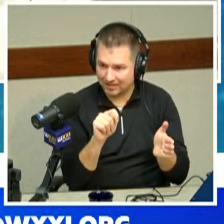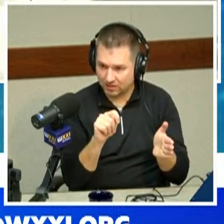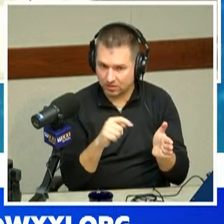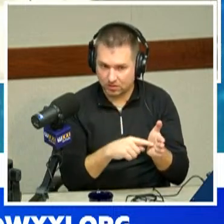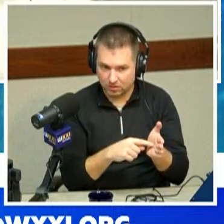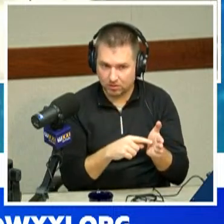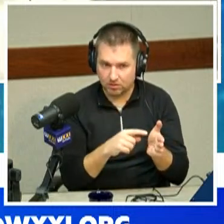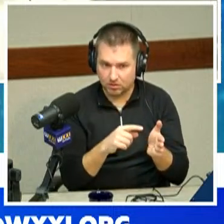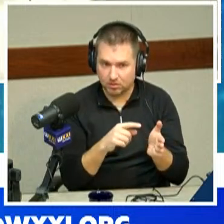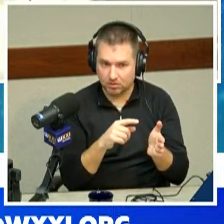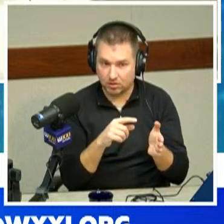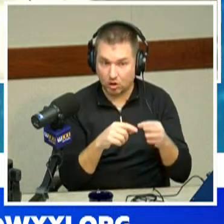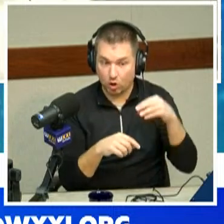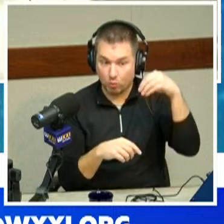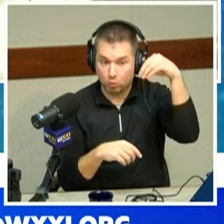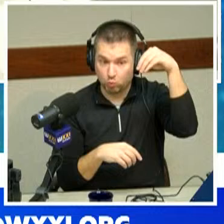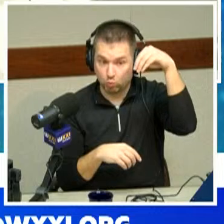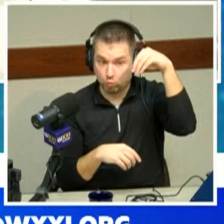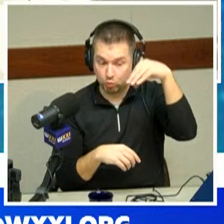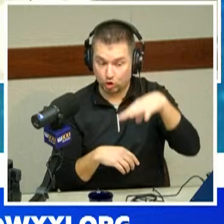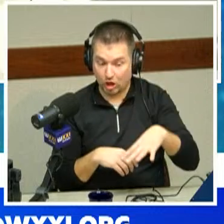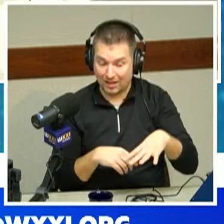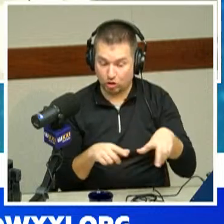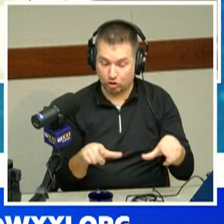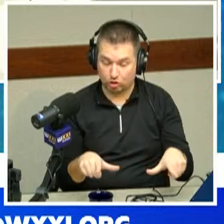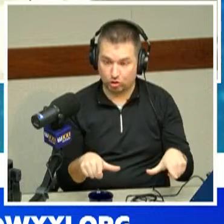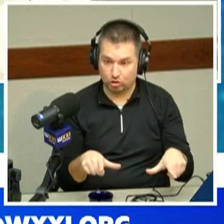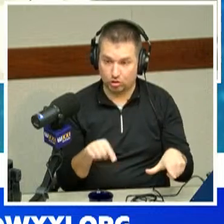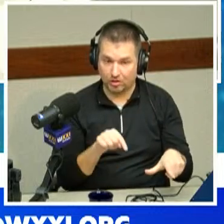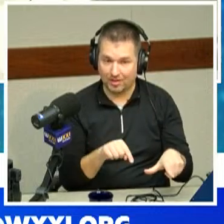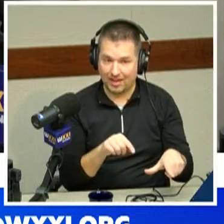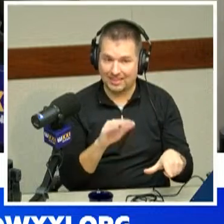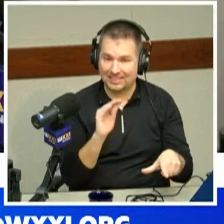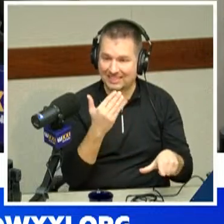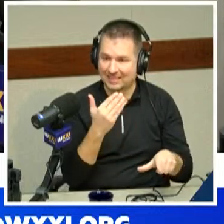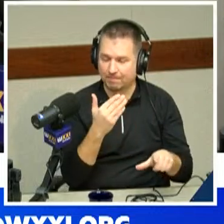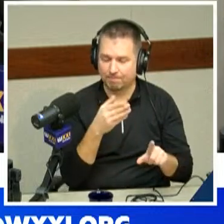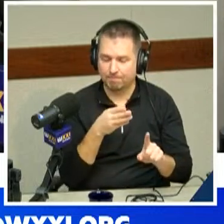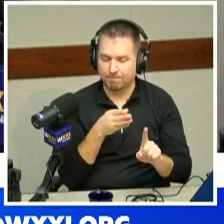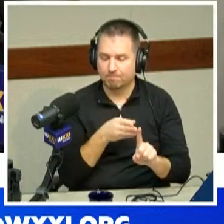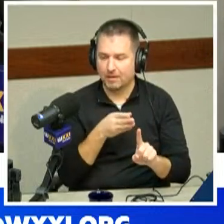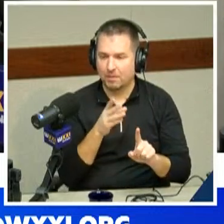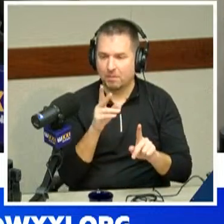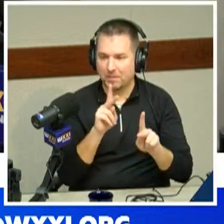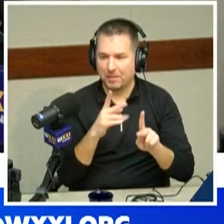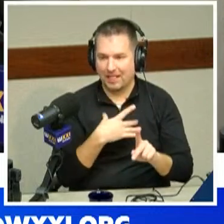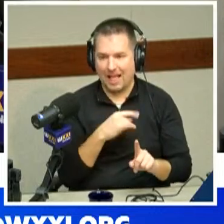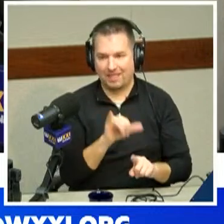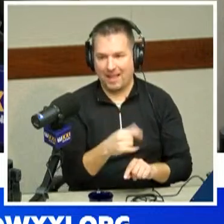the project uh projection based display is one of the uh highly voted option because people think